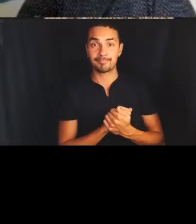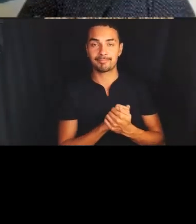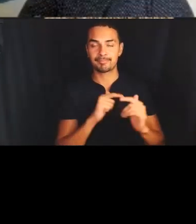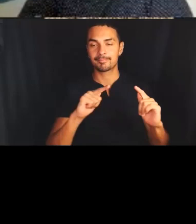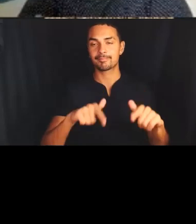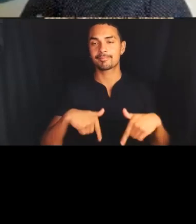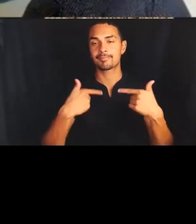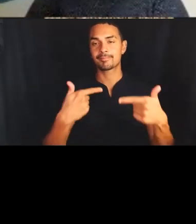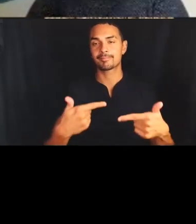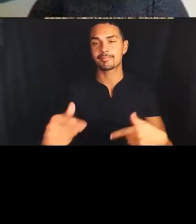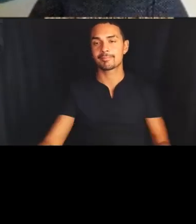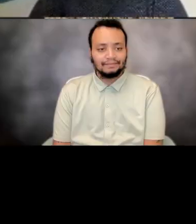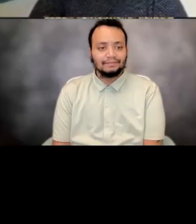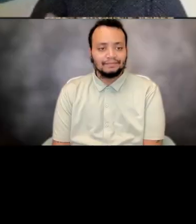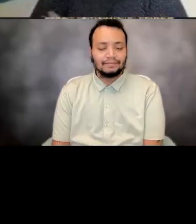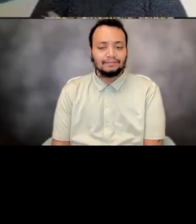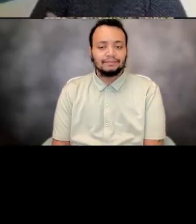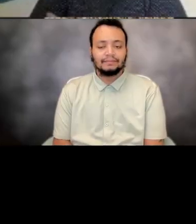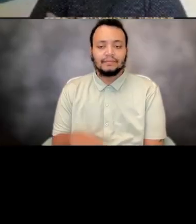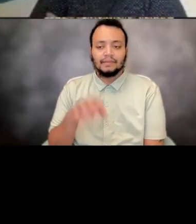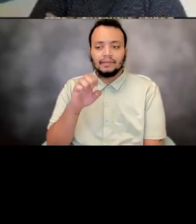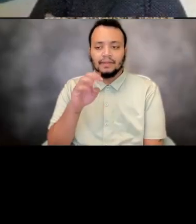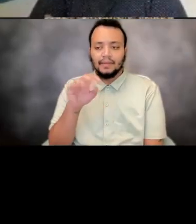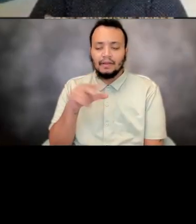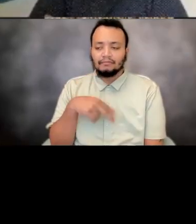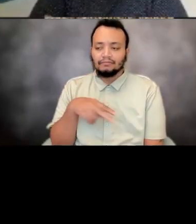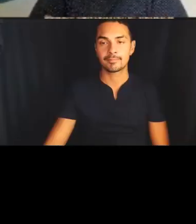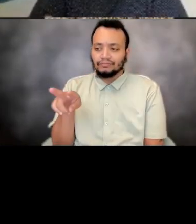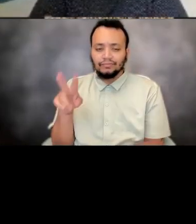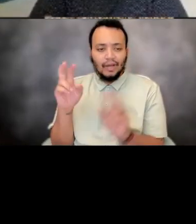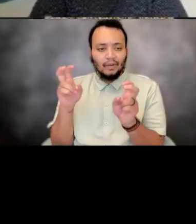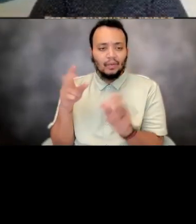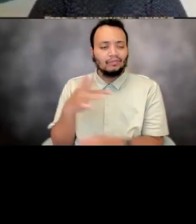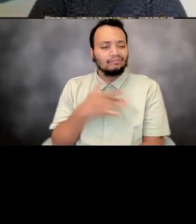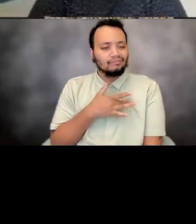And I know that stuck with me, having done lots of domestic violence work